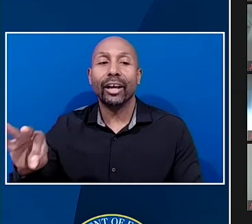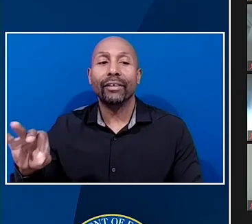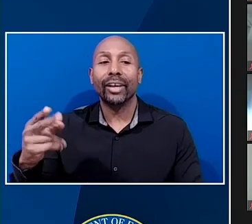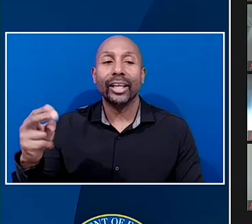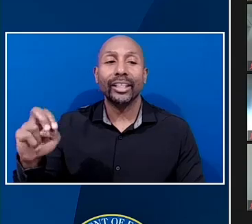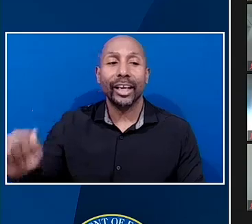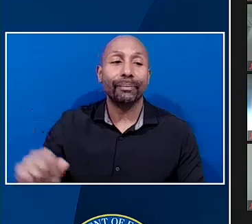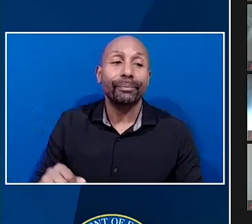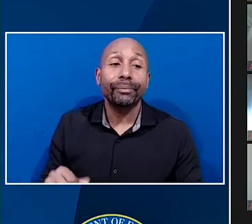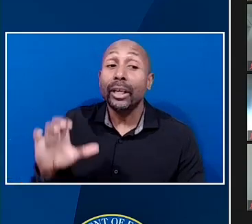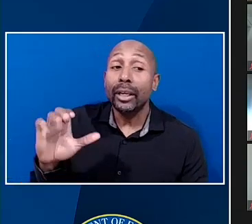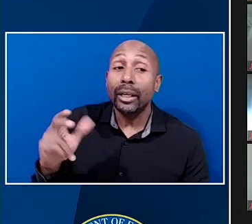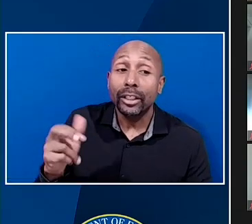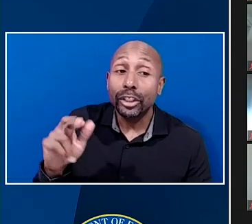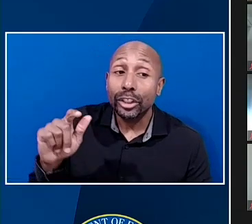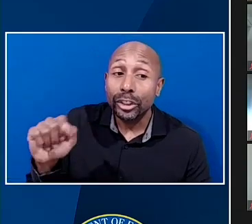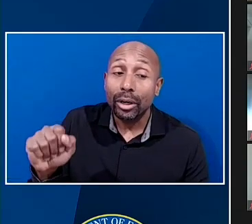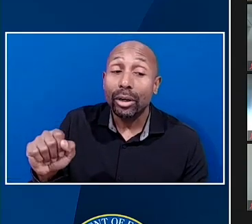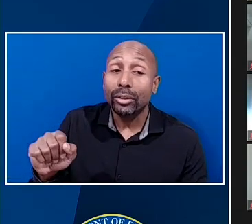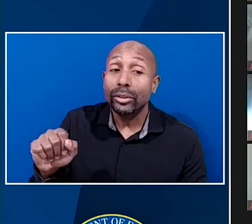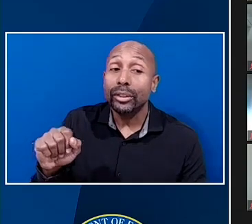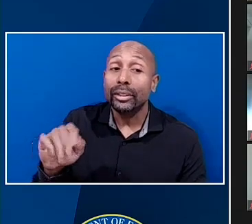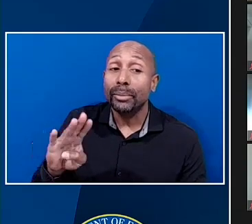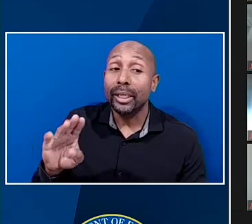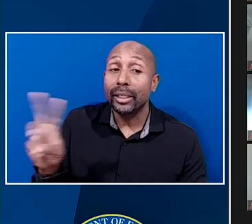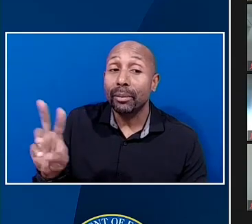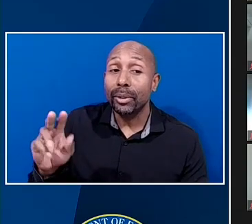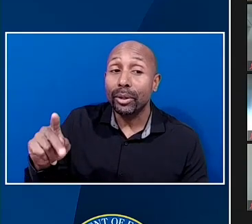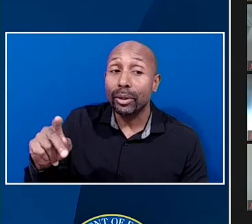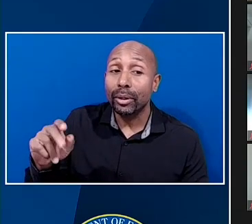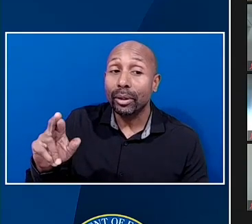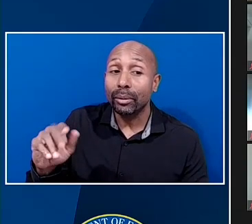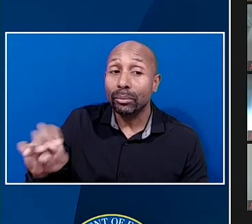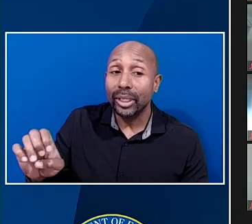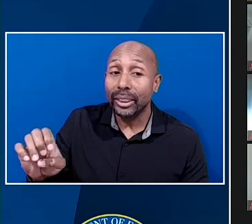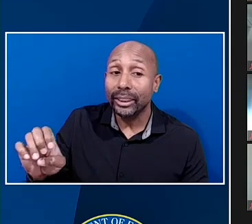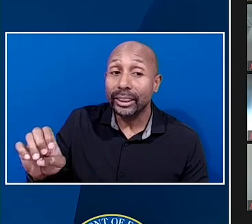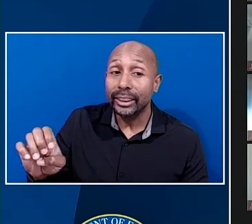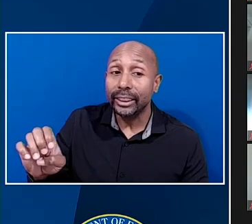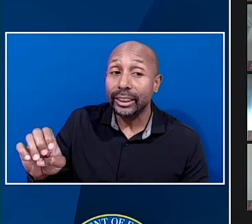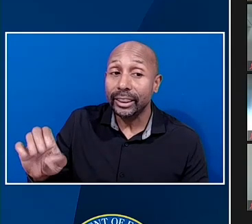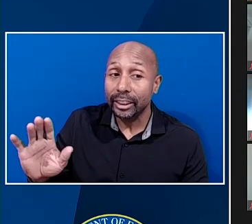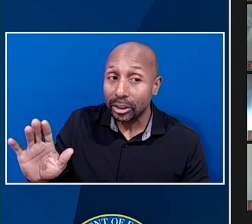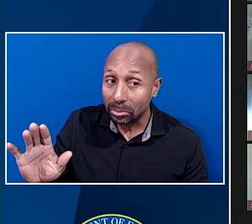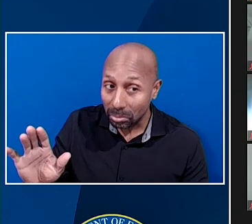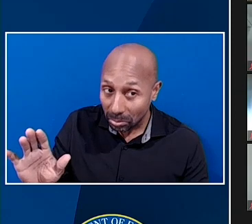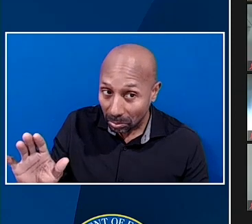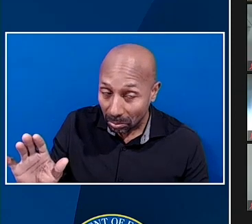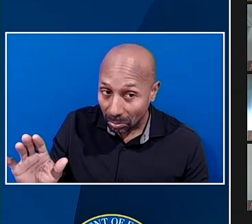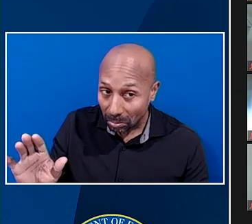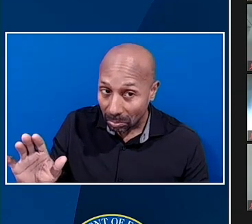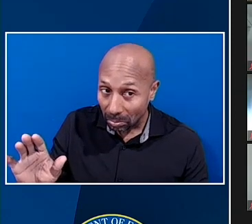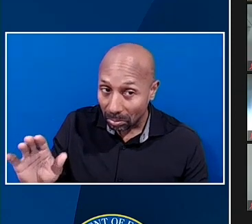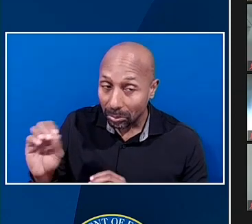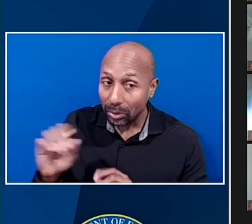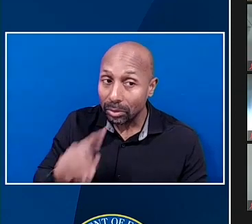D'Angelo Sands? Alright. I don't see D'Angelo yet, either.